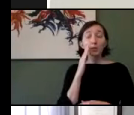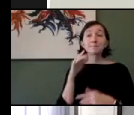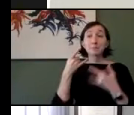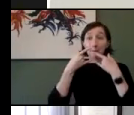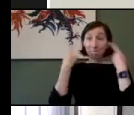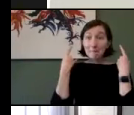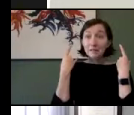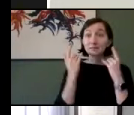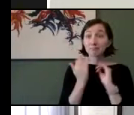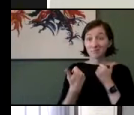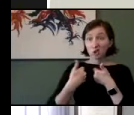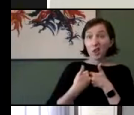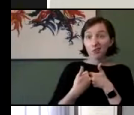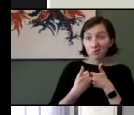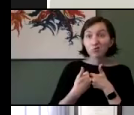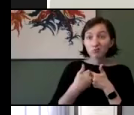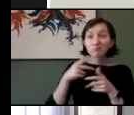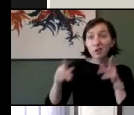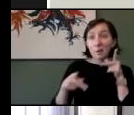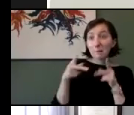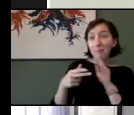when talking about folks with disabilities